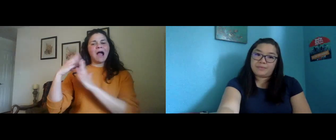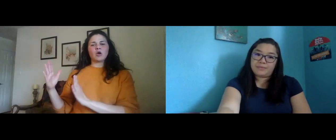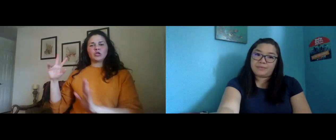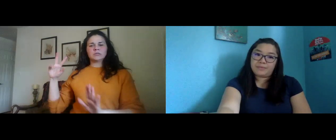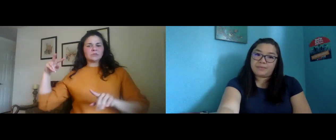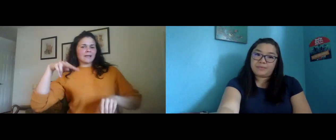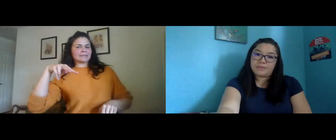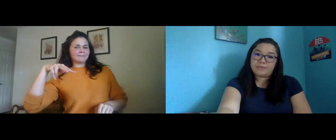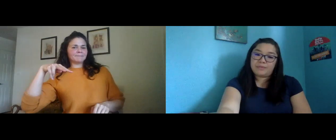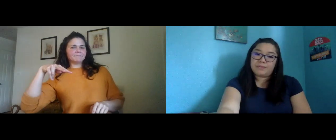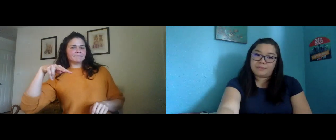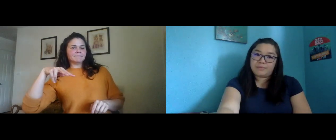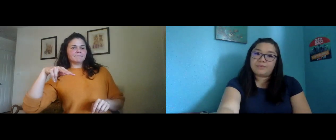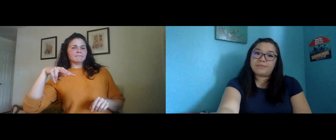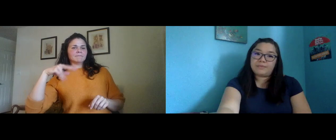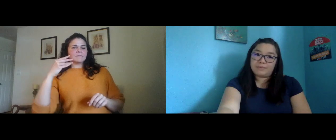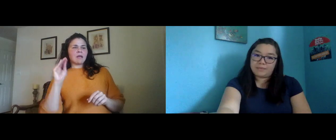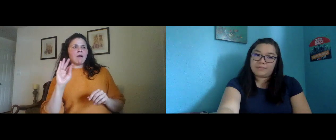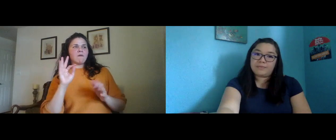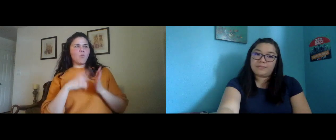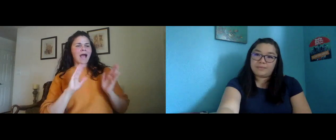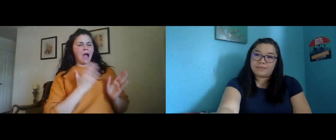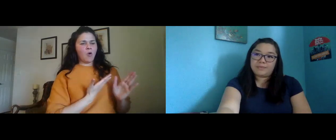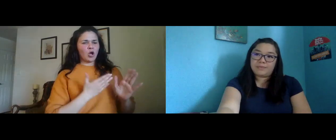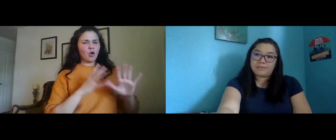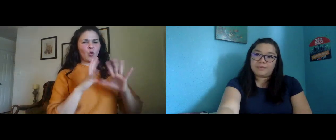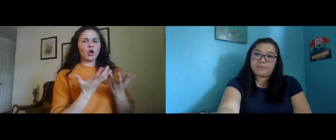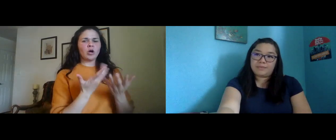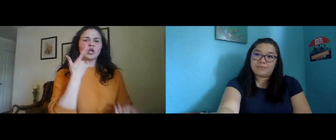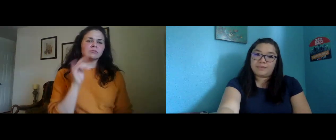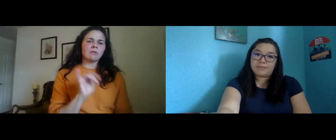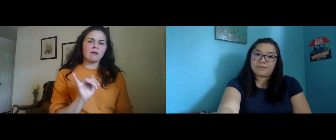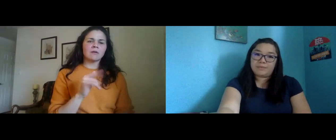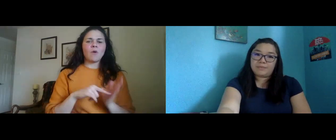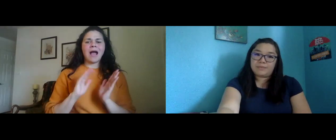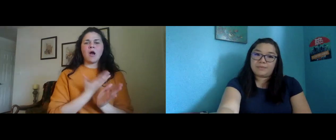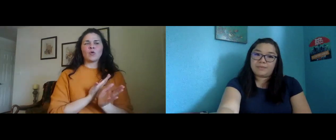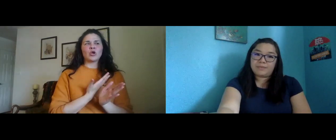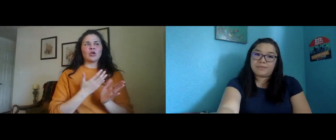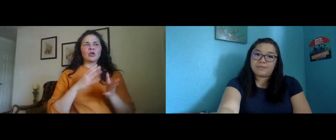We often see an outsider’s perspective of the Deaf community and what our world looks like,